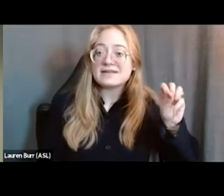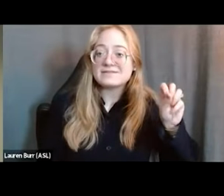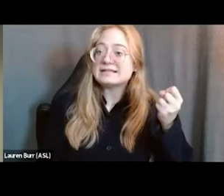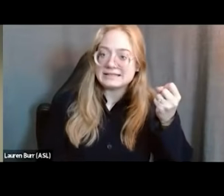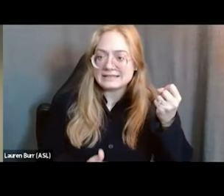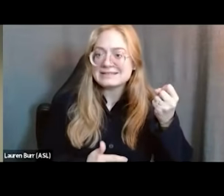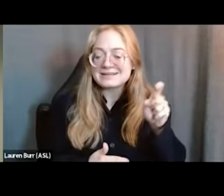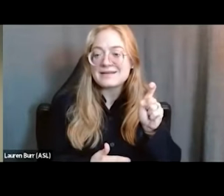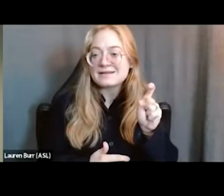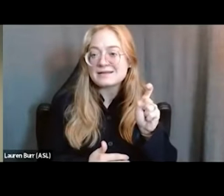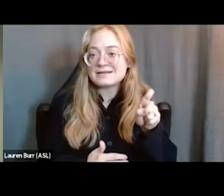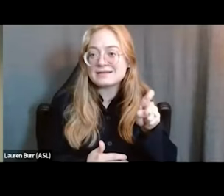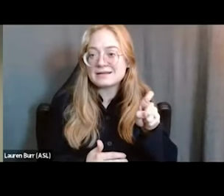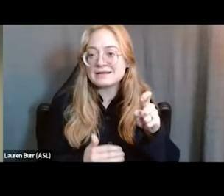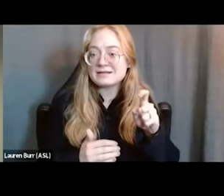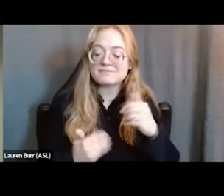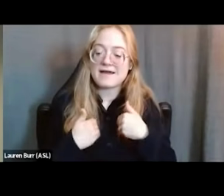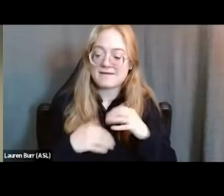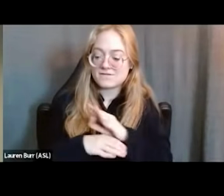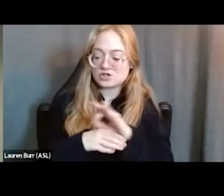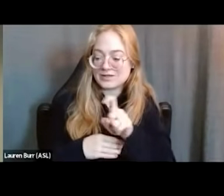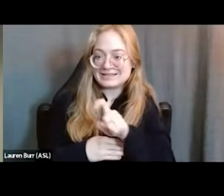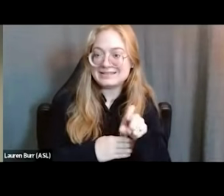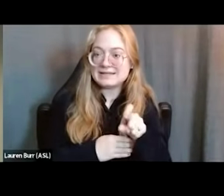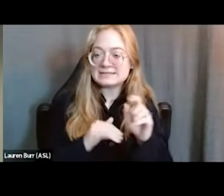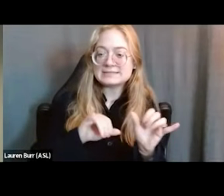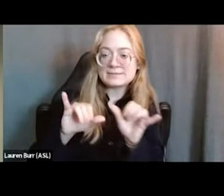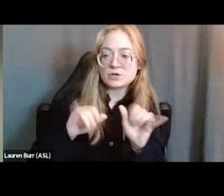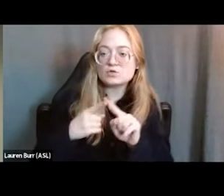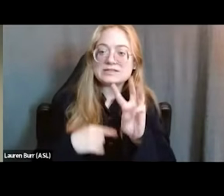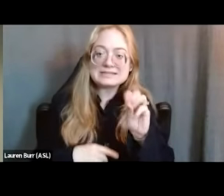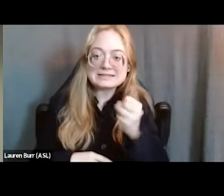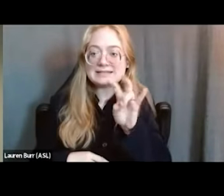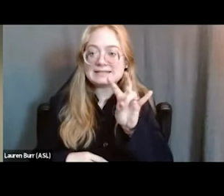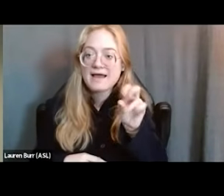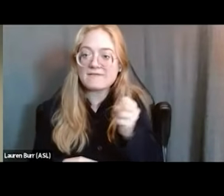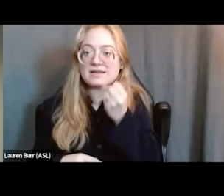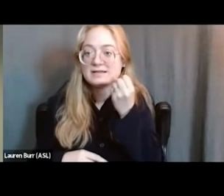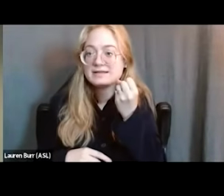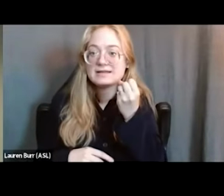of their housed peers that are in their 60s and 70s. So they're facing these conditions and needs of older adults